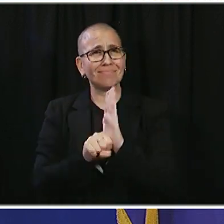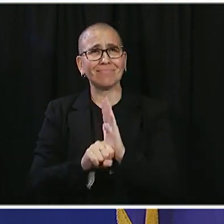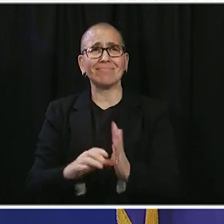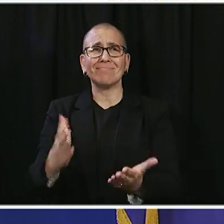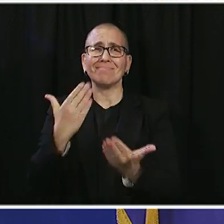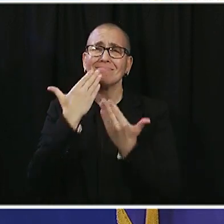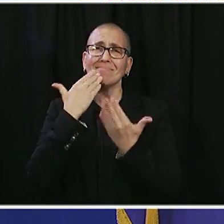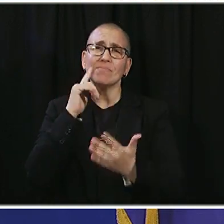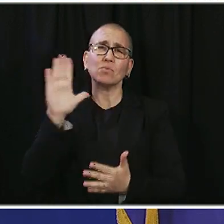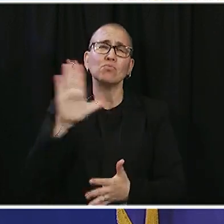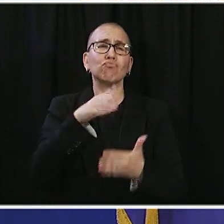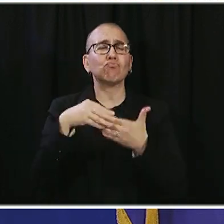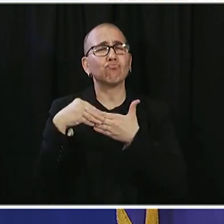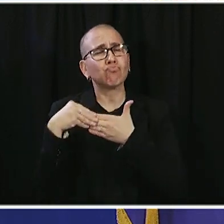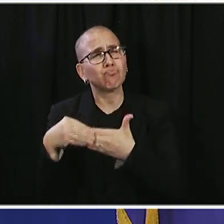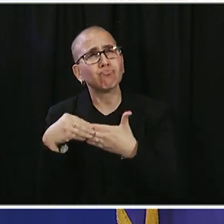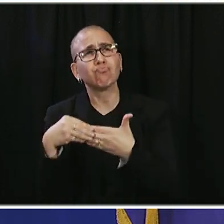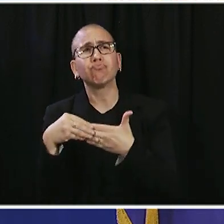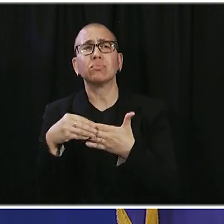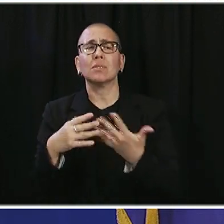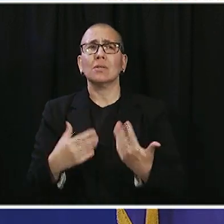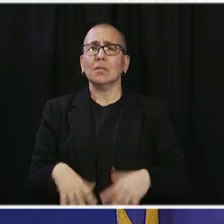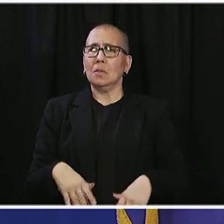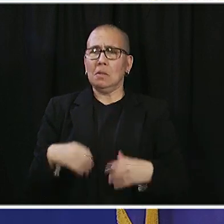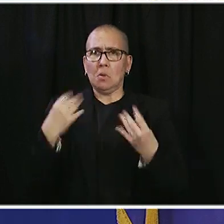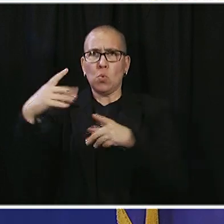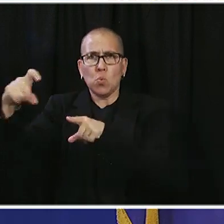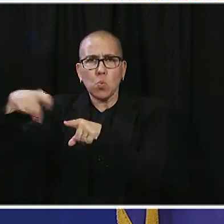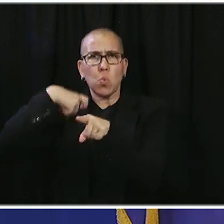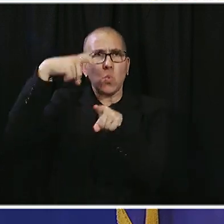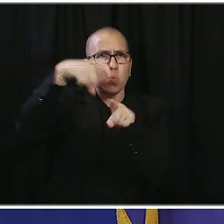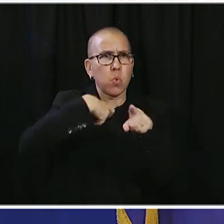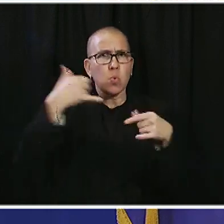≫ GOOD AFTERNOON, EVERYONE. GOOD AFTERNOON TO MINNESOTA, AND TO THE PRESS AND EVERYONE, THANK YOU FOR YOUR FLEXIBILITY.